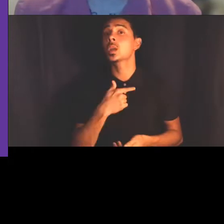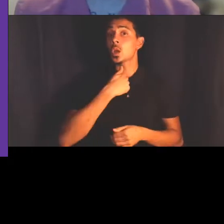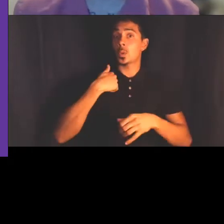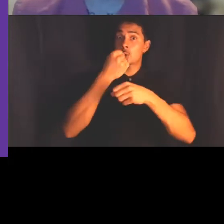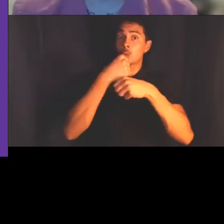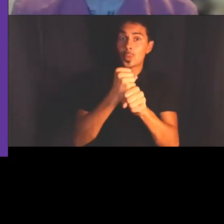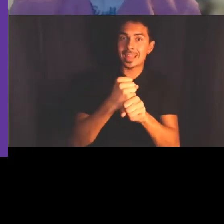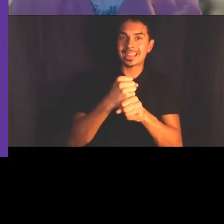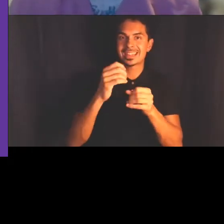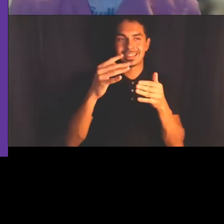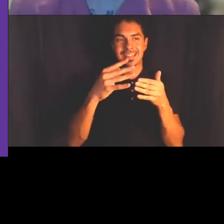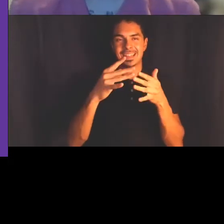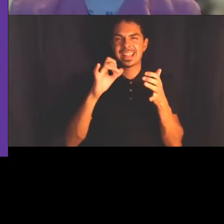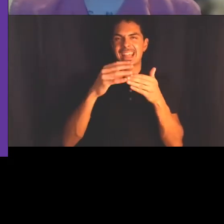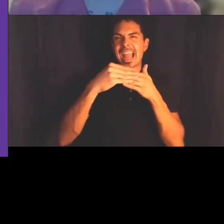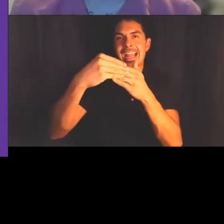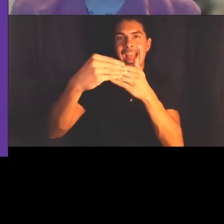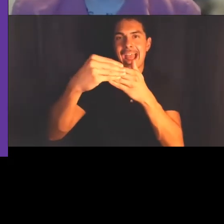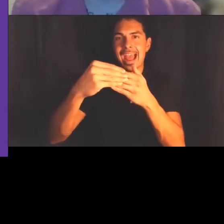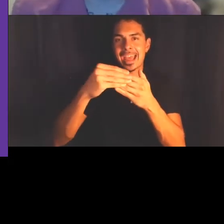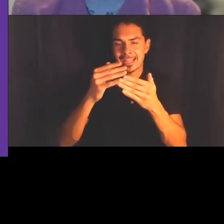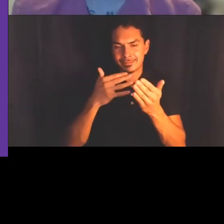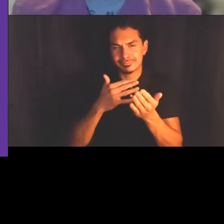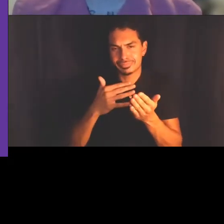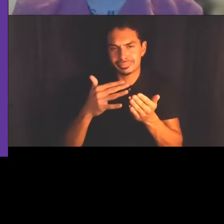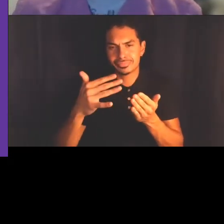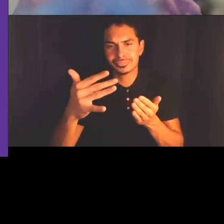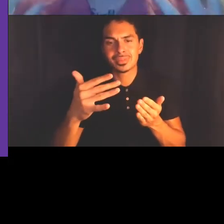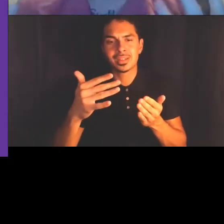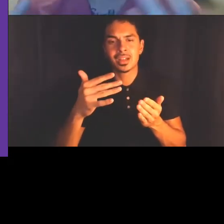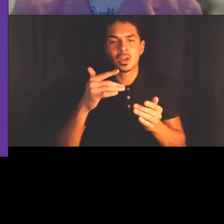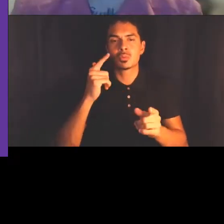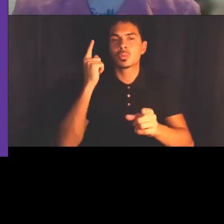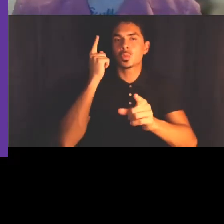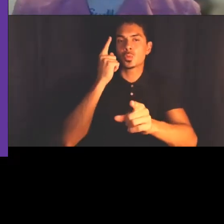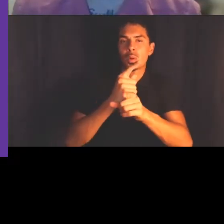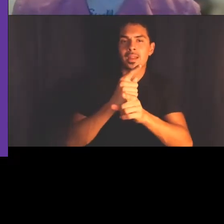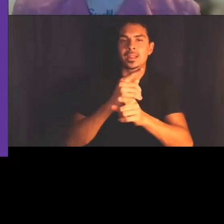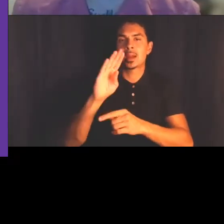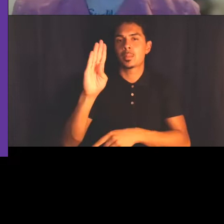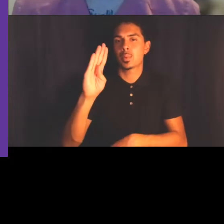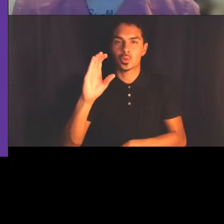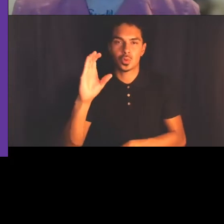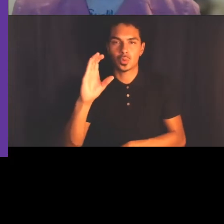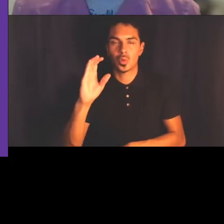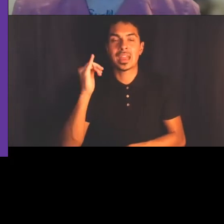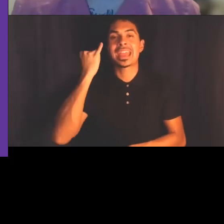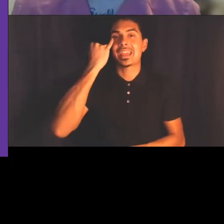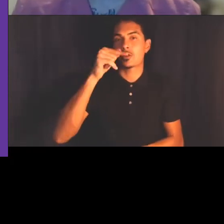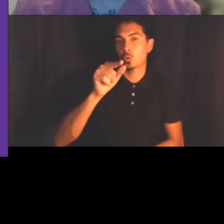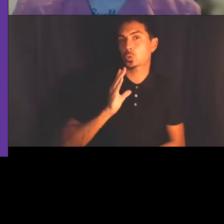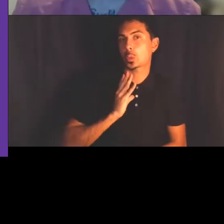options could be right for somebody when they're trans, because one of the things that can also be really helpful